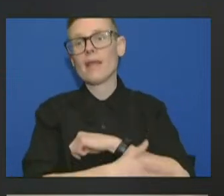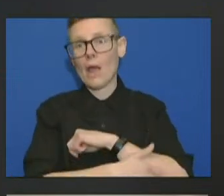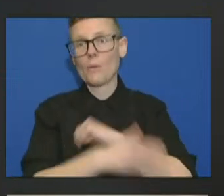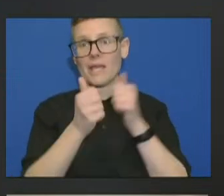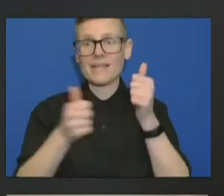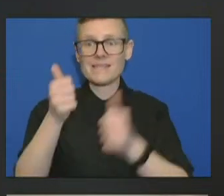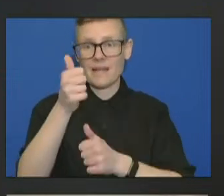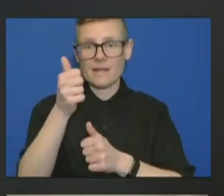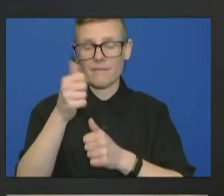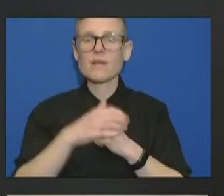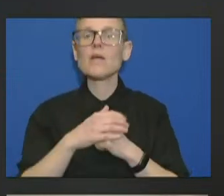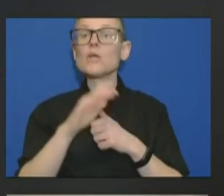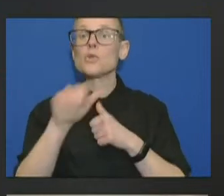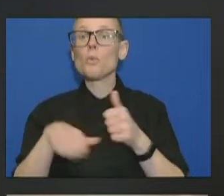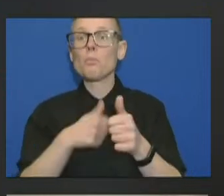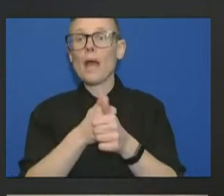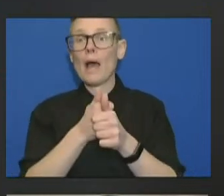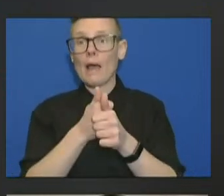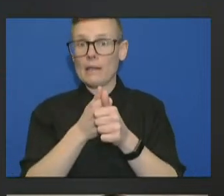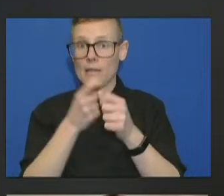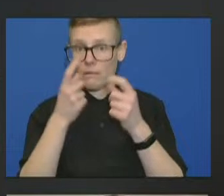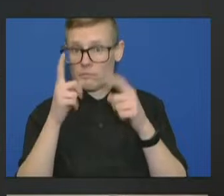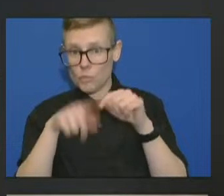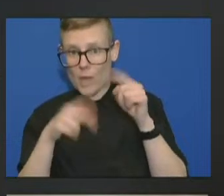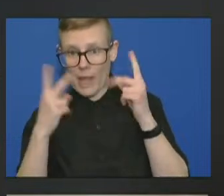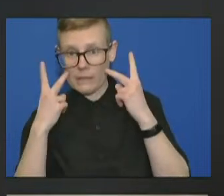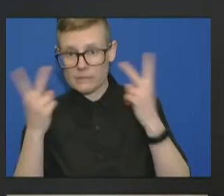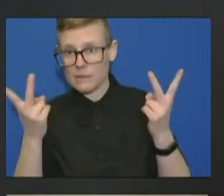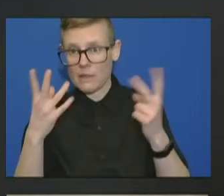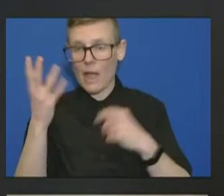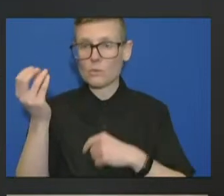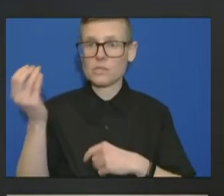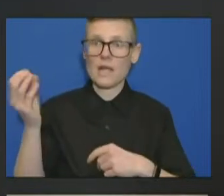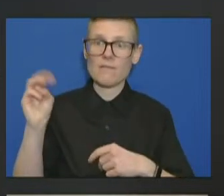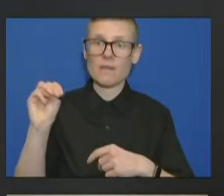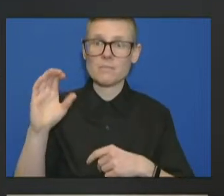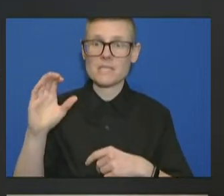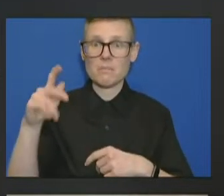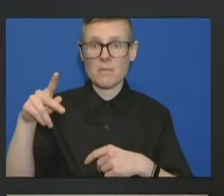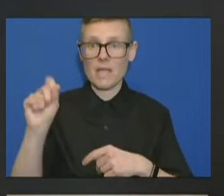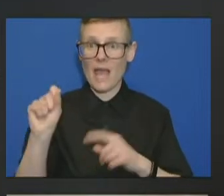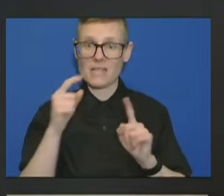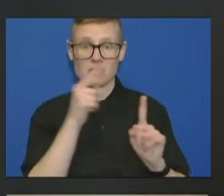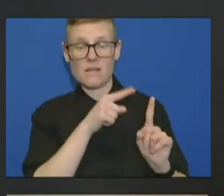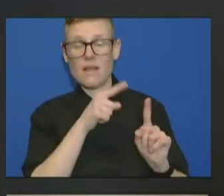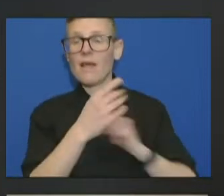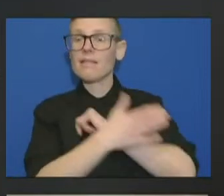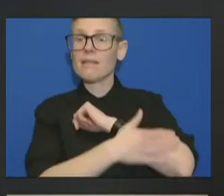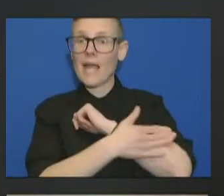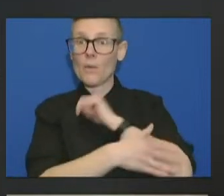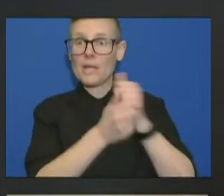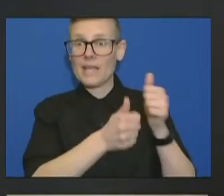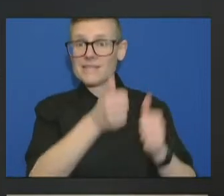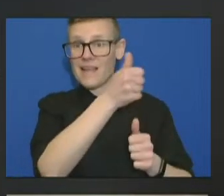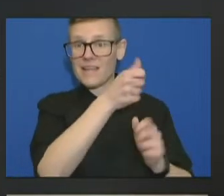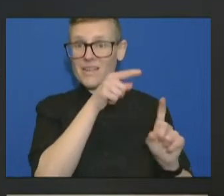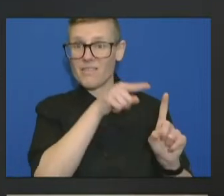sent to both county council and the county executive. Now, kind of behind the scenes, what